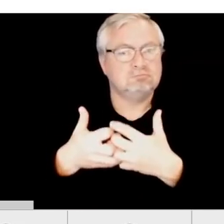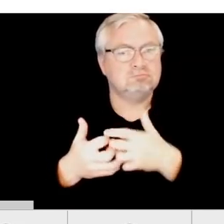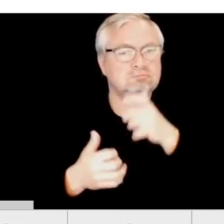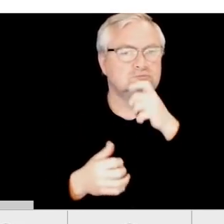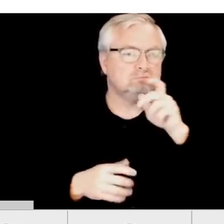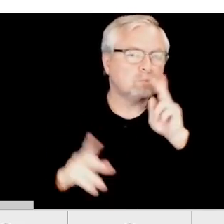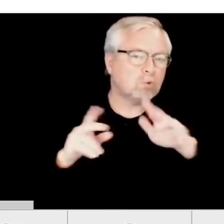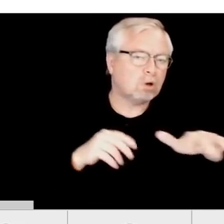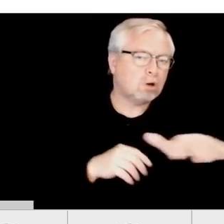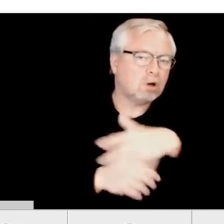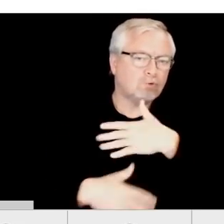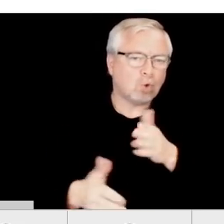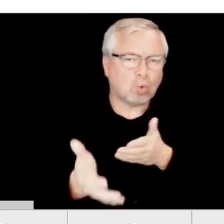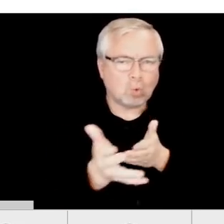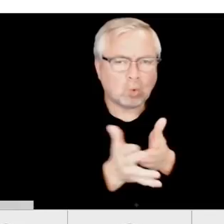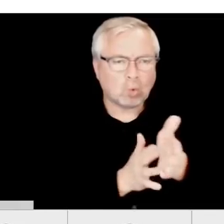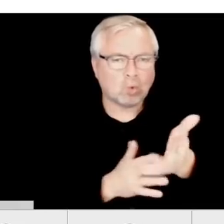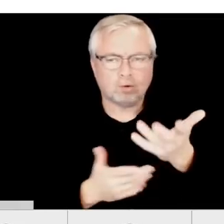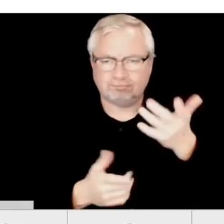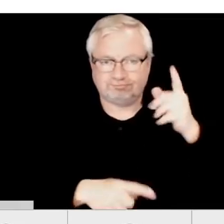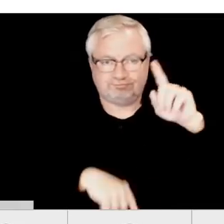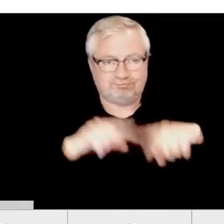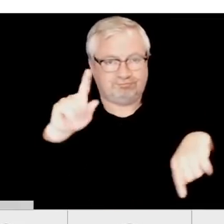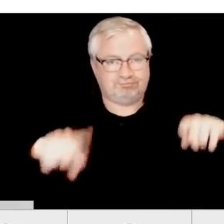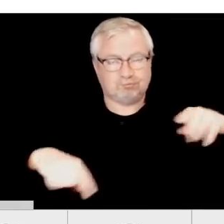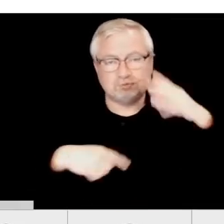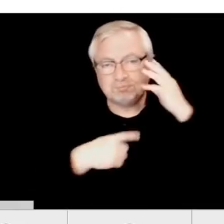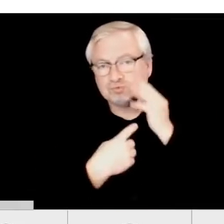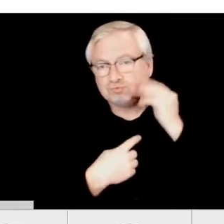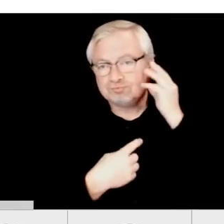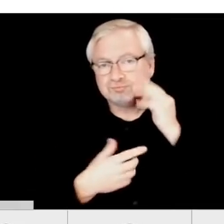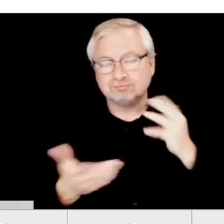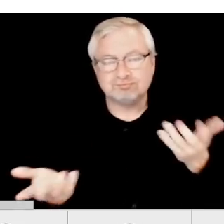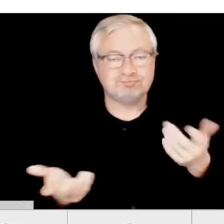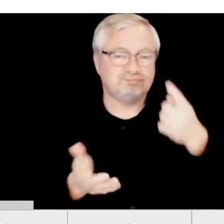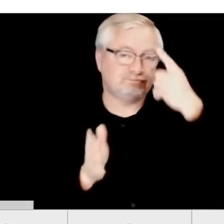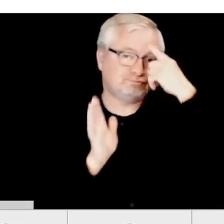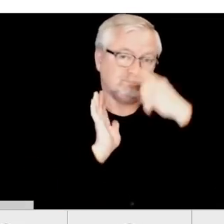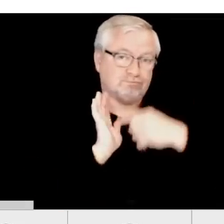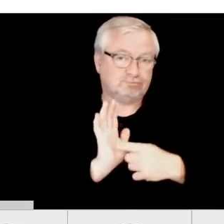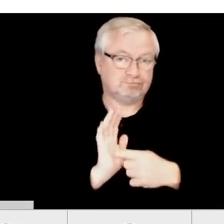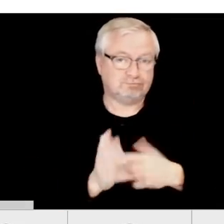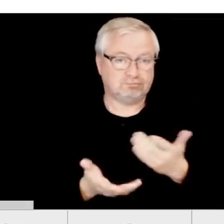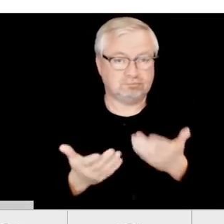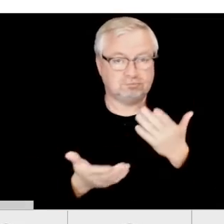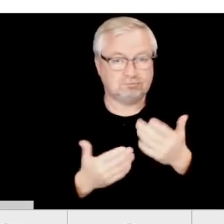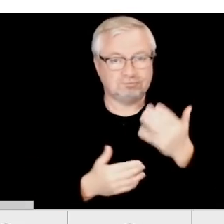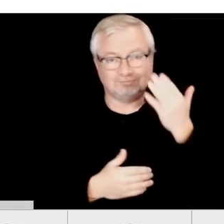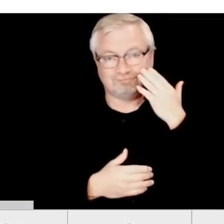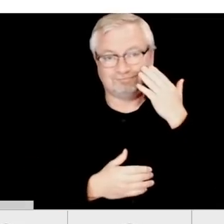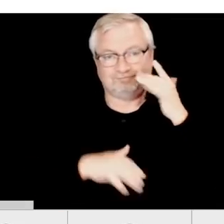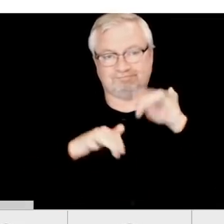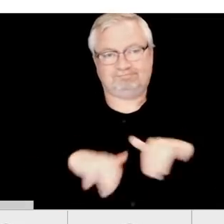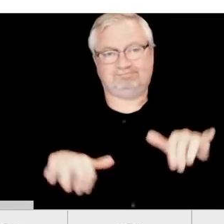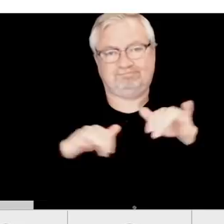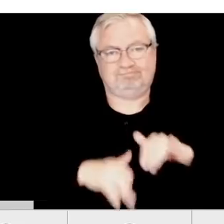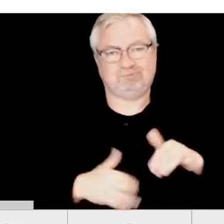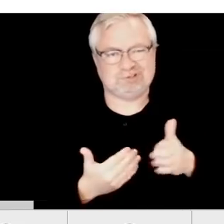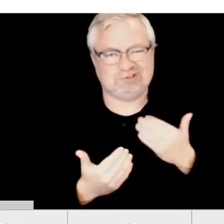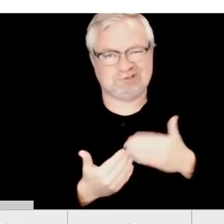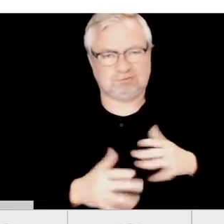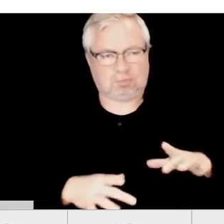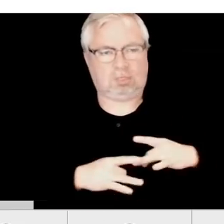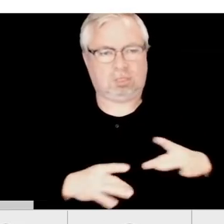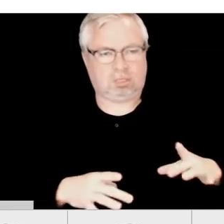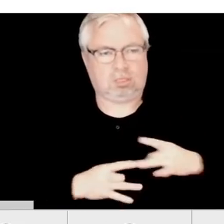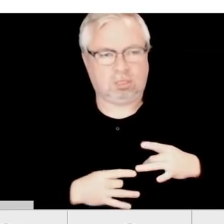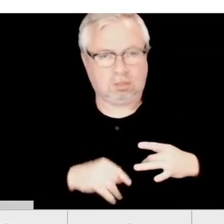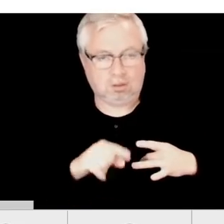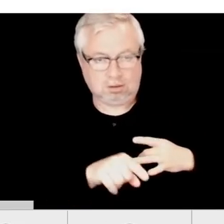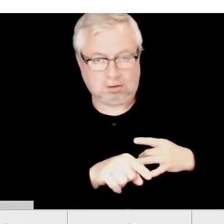prosecute being susceptible to being exposed to becoming infected to